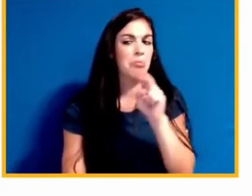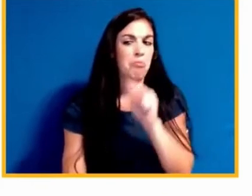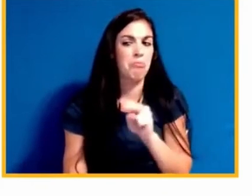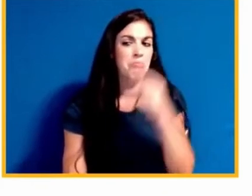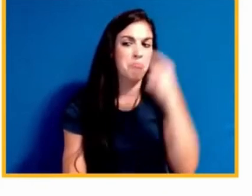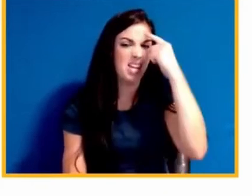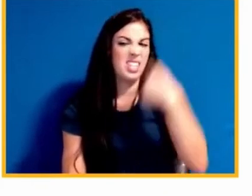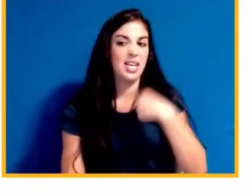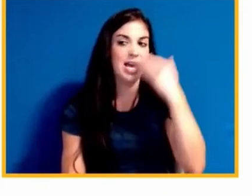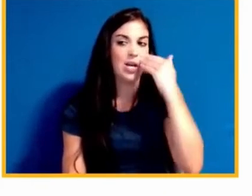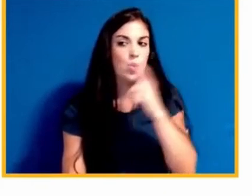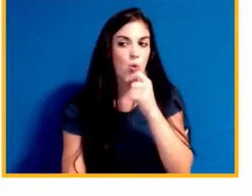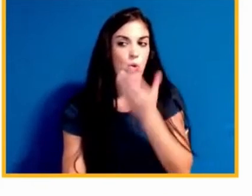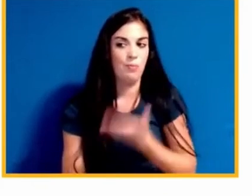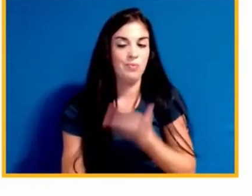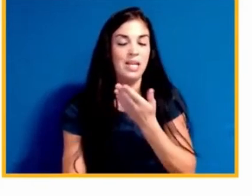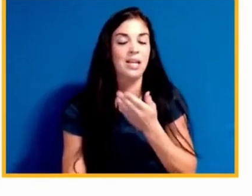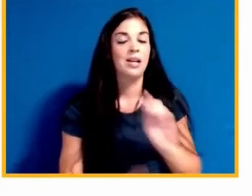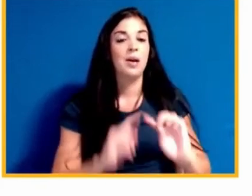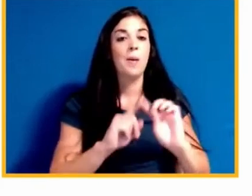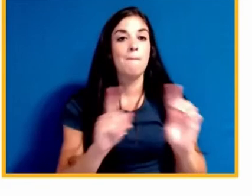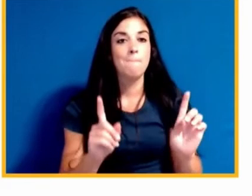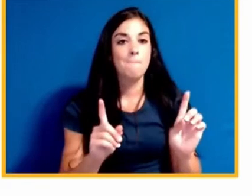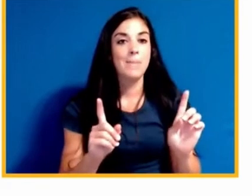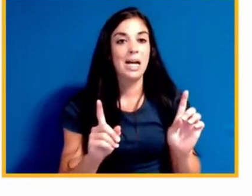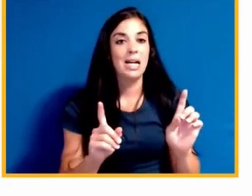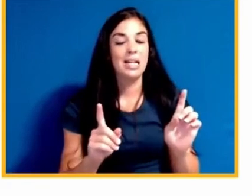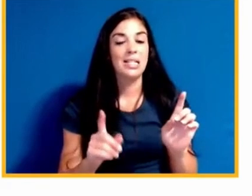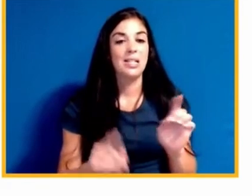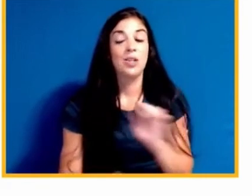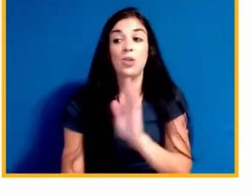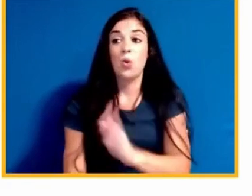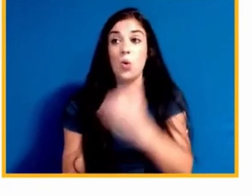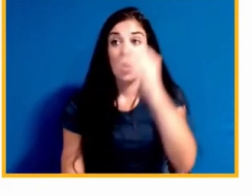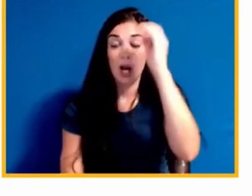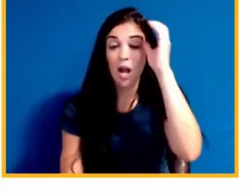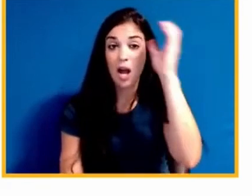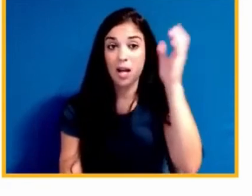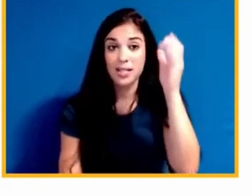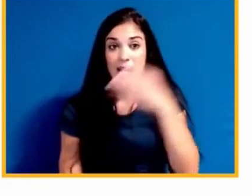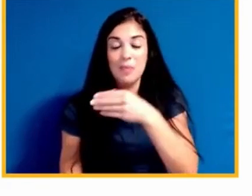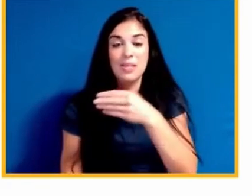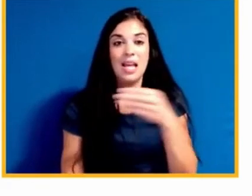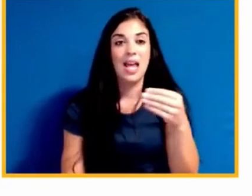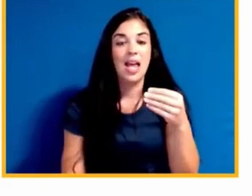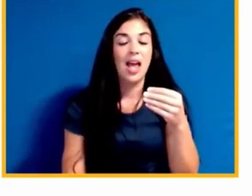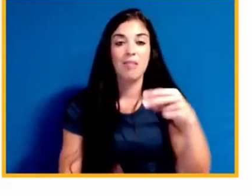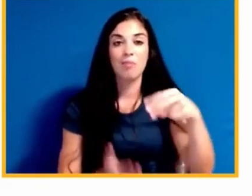but your concepts and threading and everything are out of